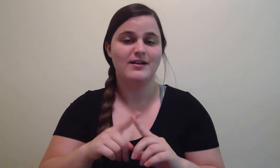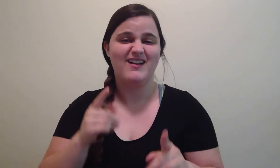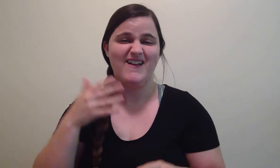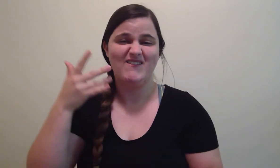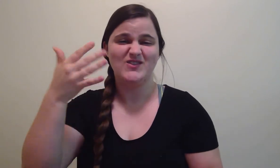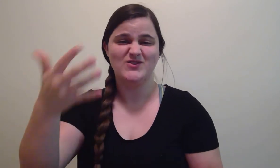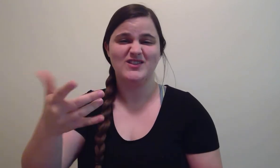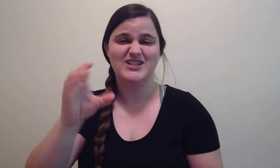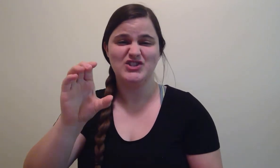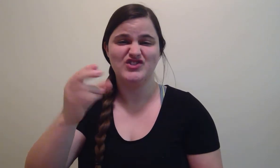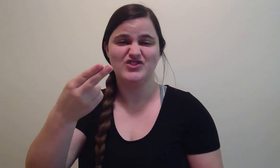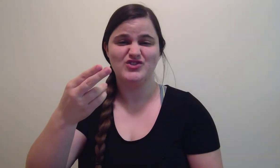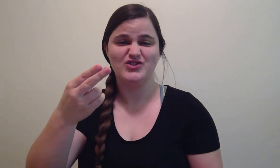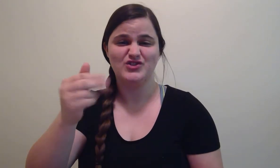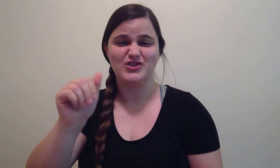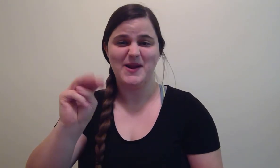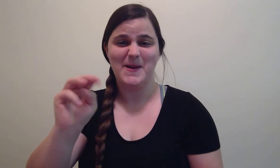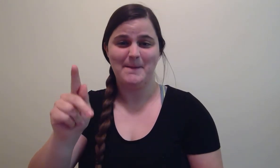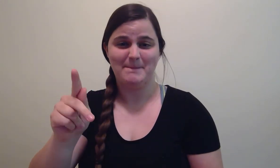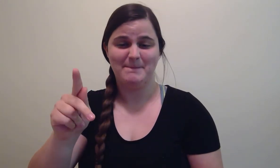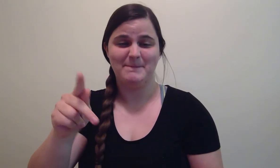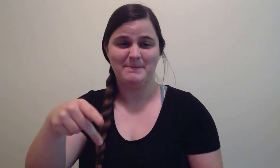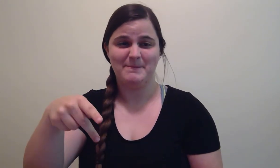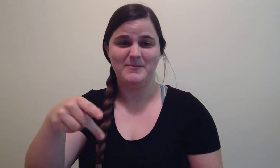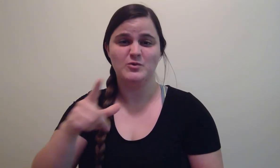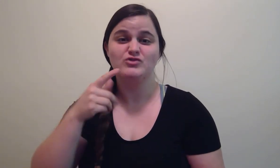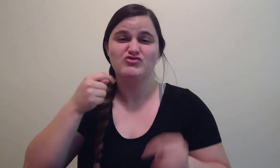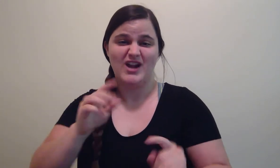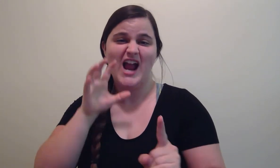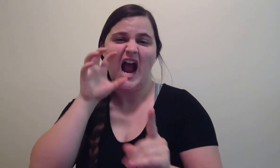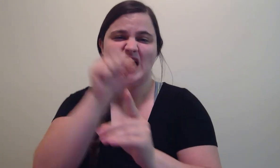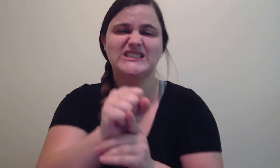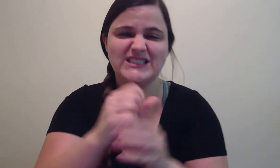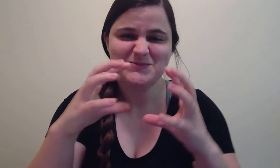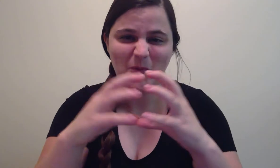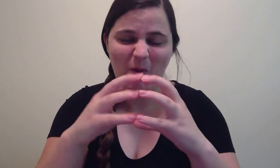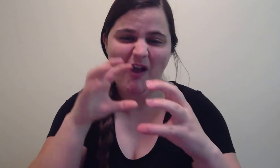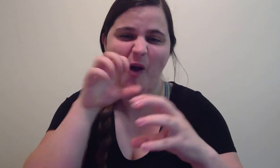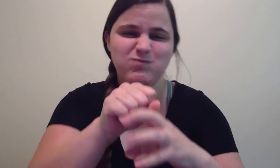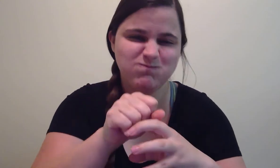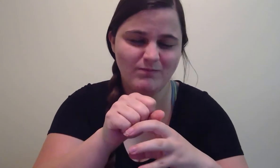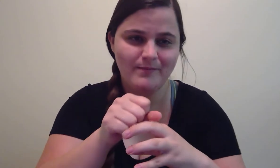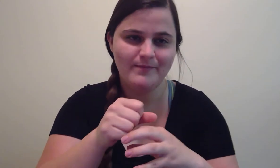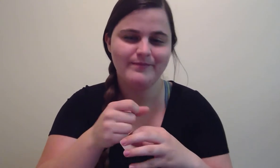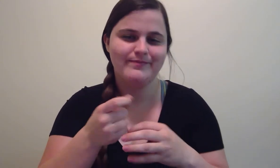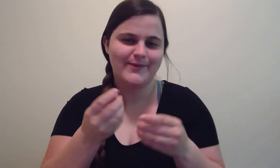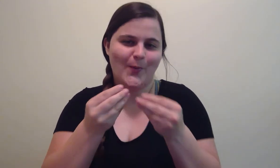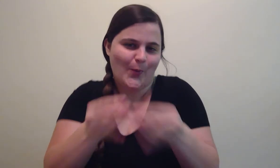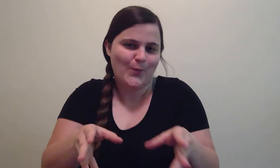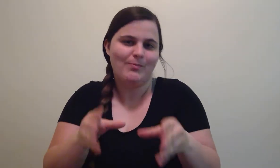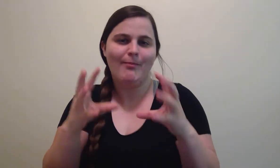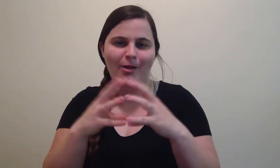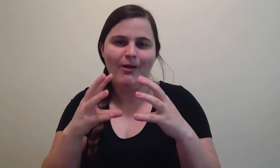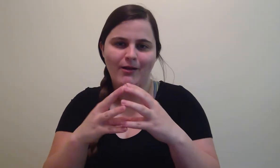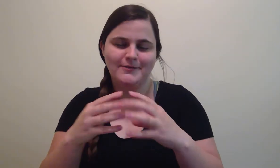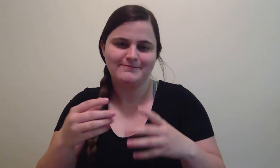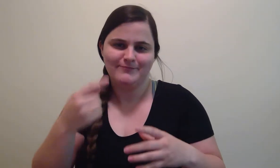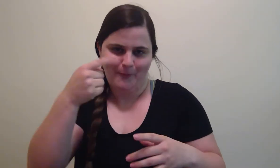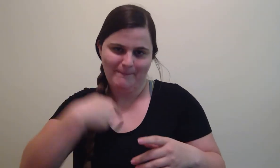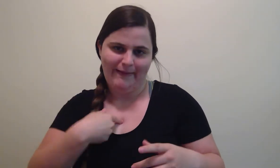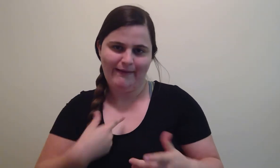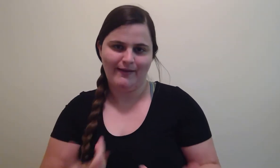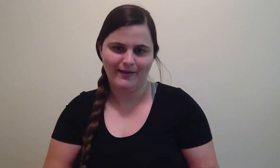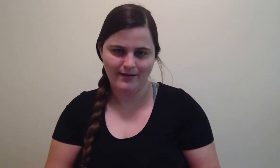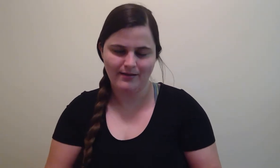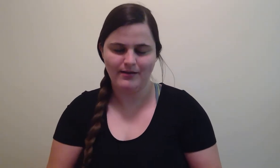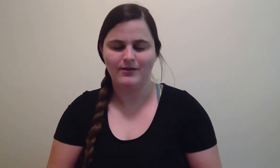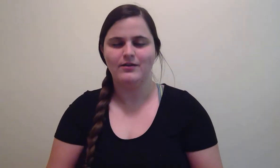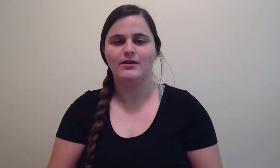Champ would eventually try to chomp it, then lose the ball to me.